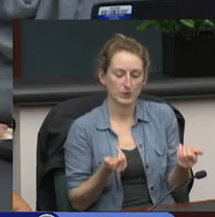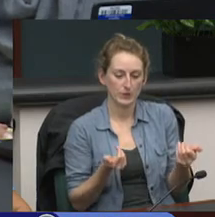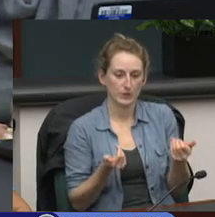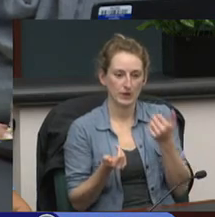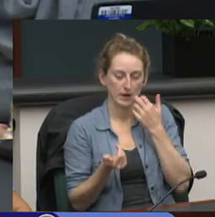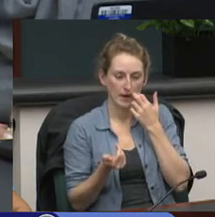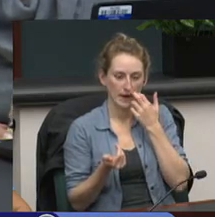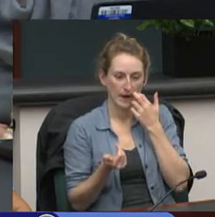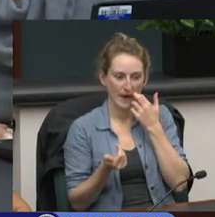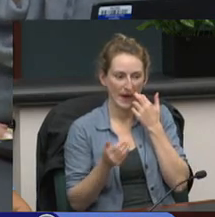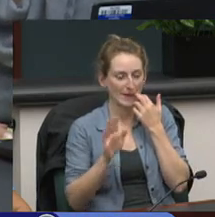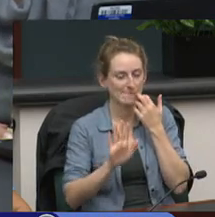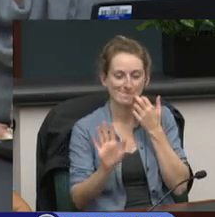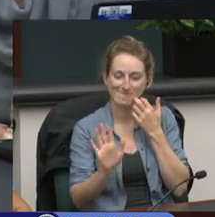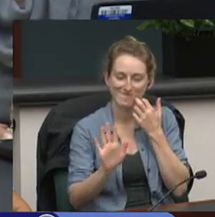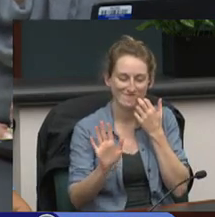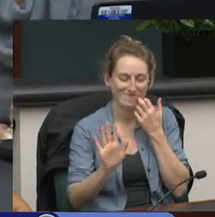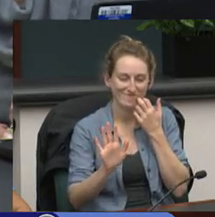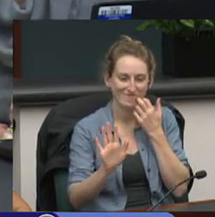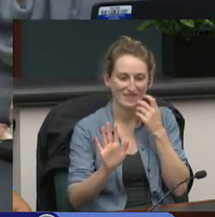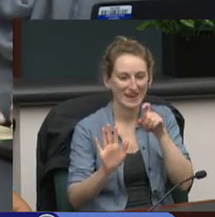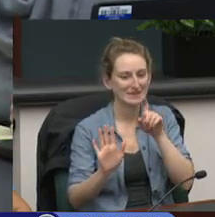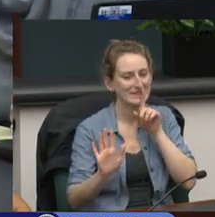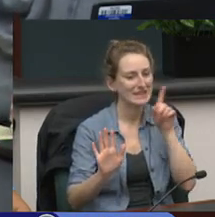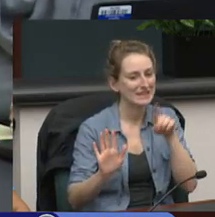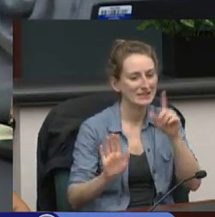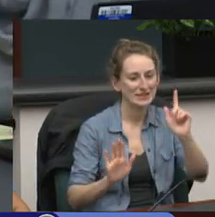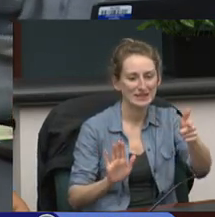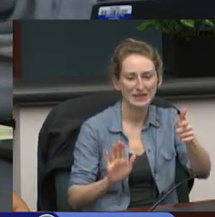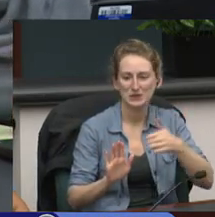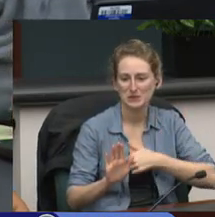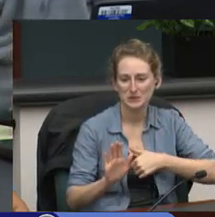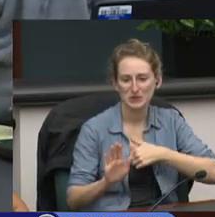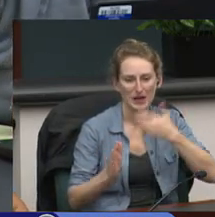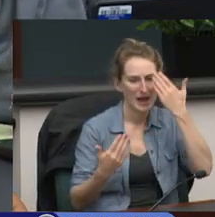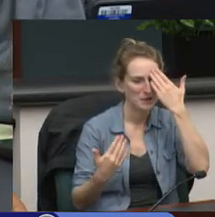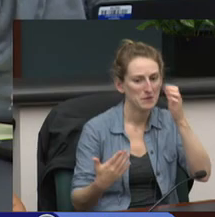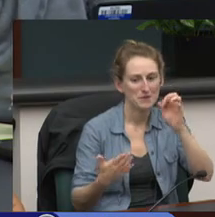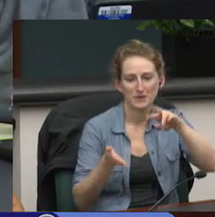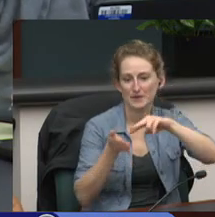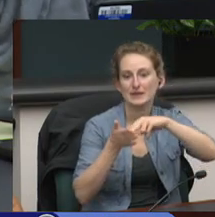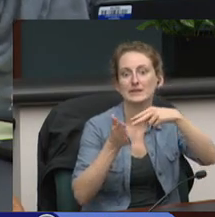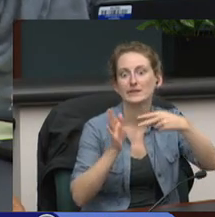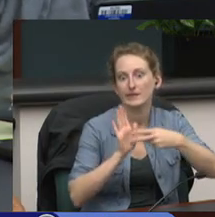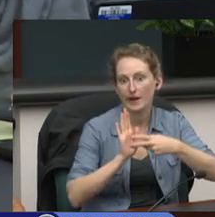you back get an answer for you on that I don't know that it was intentionally